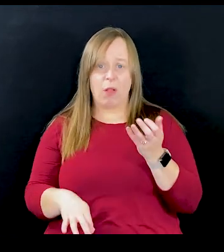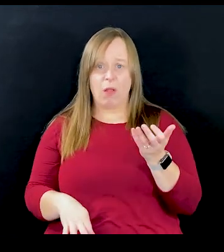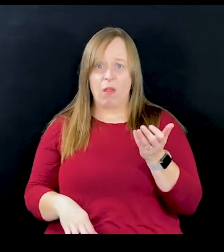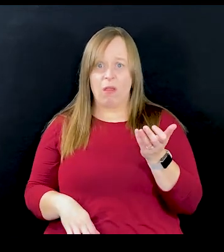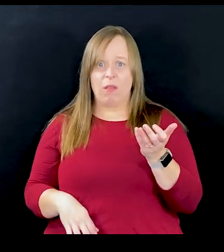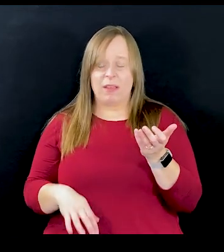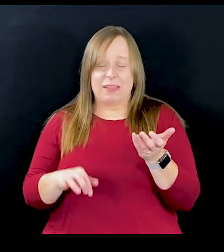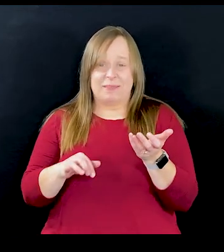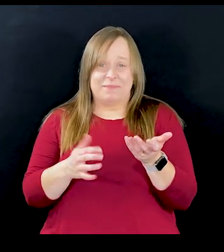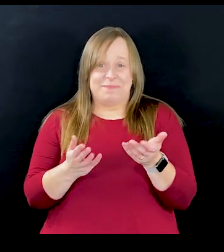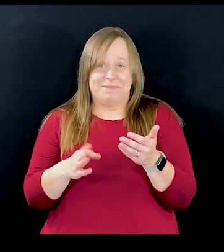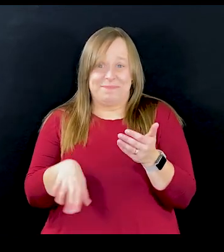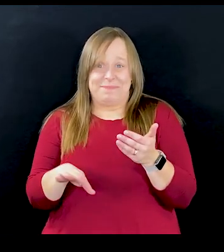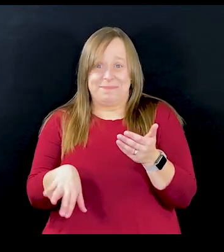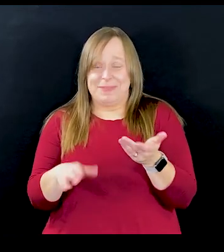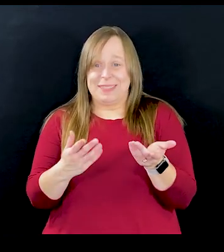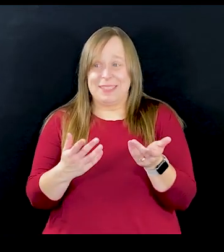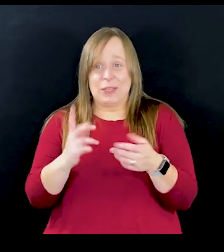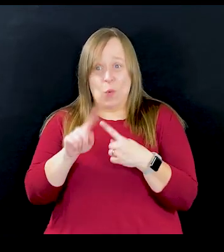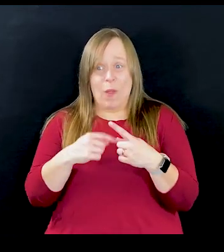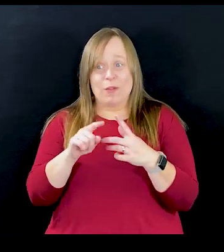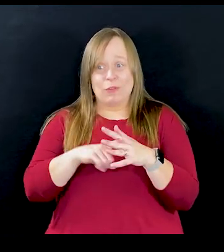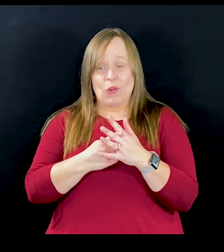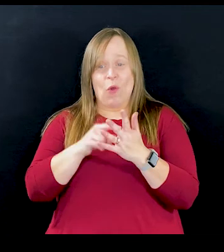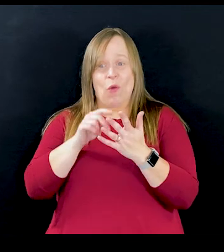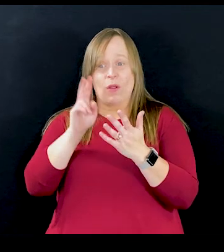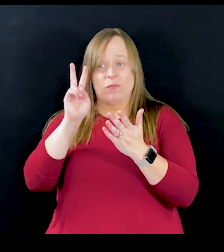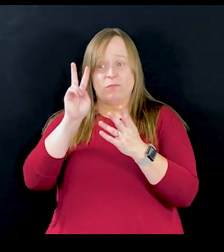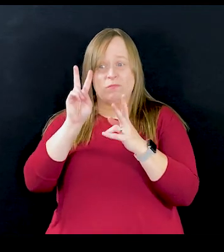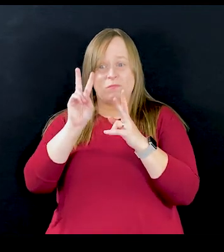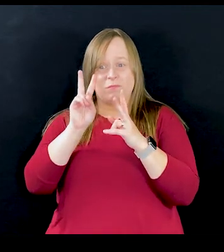It really is that simple. Once you start looking into it, you